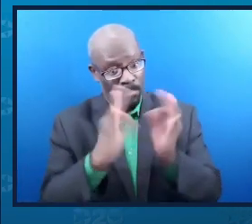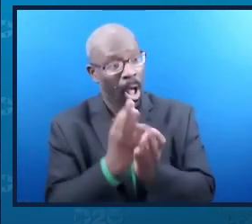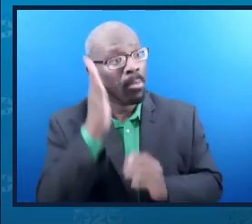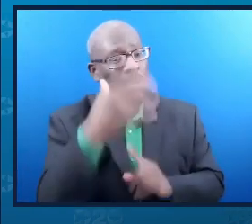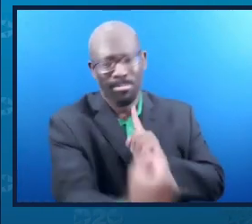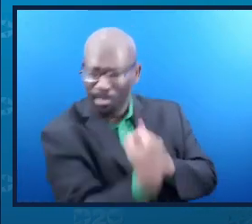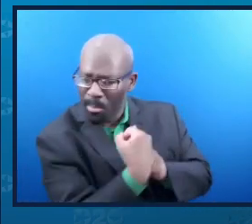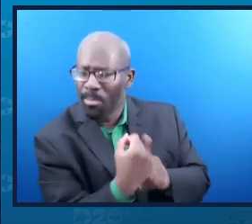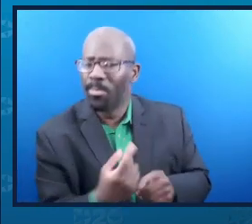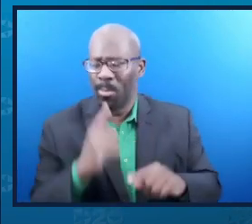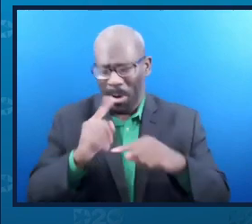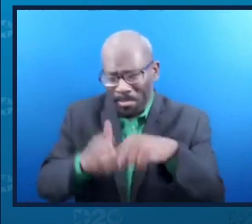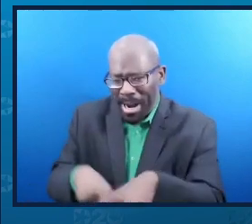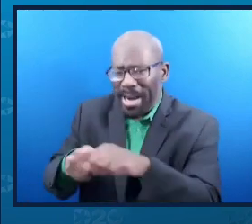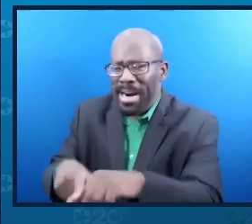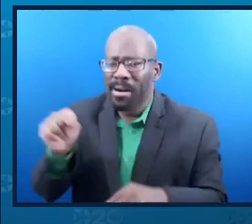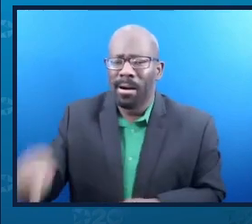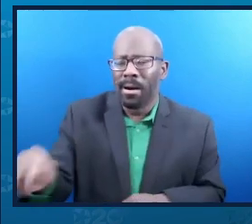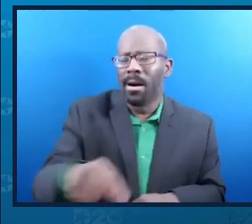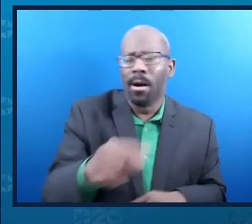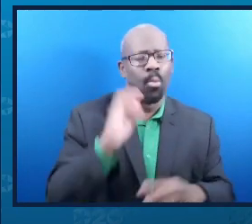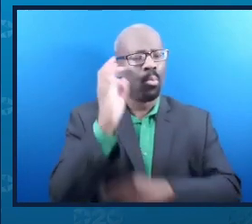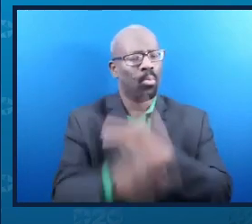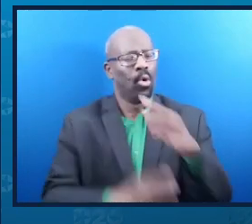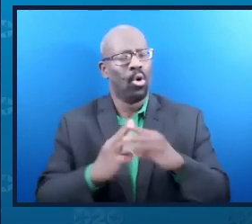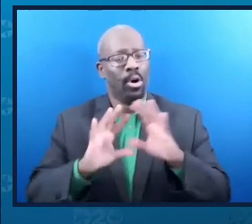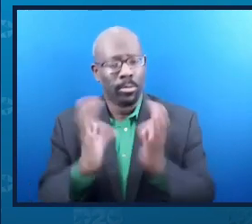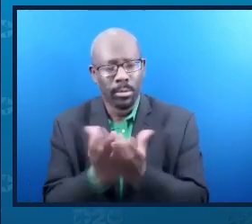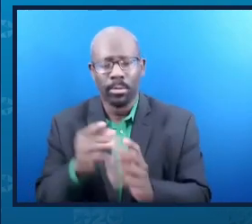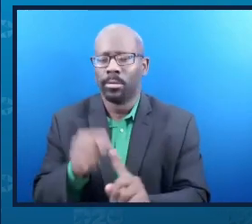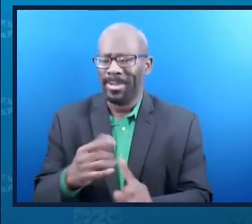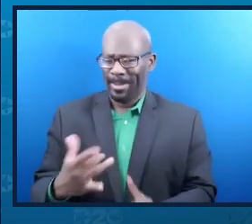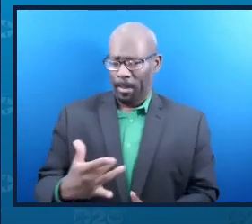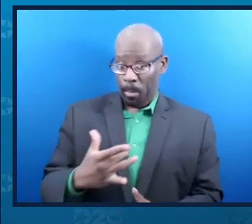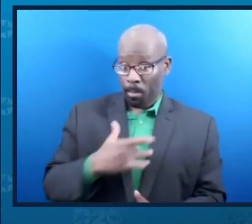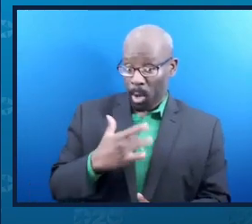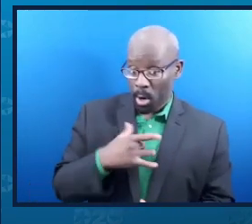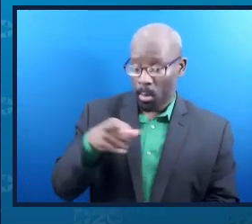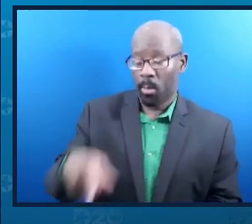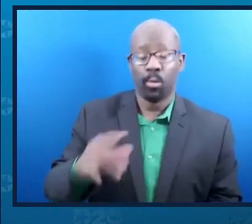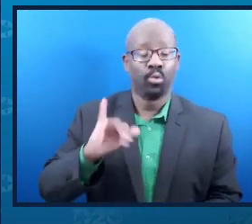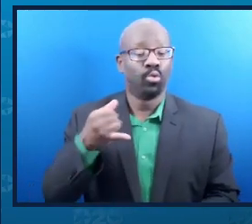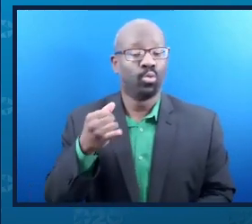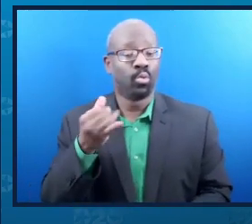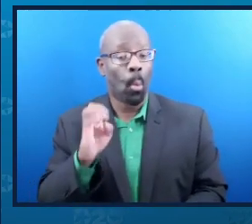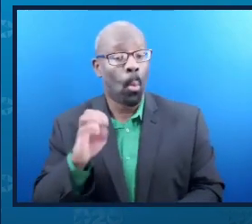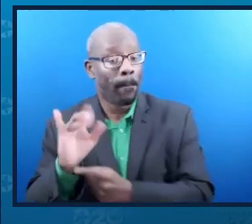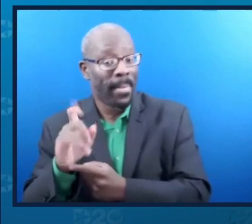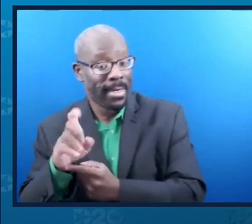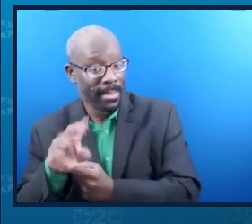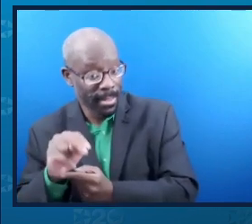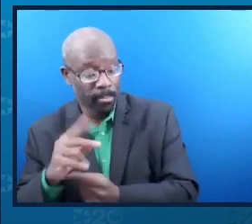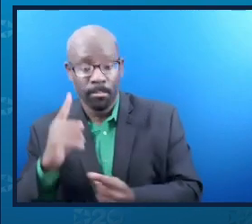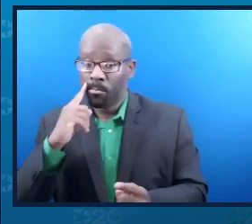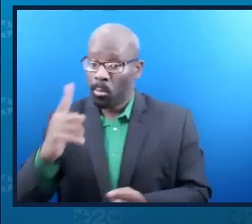CHANGE SERIOUSLY RIGHT NOW. JOE BIDEN WON'T SOLVE THIS CRISIS IN FOUR YEARS. NO ONE CAN.